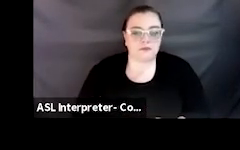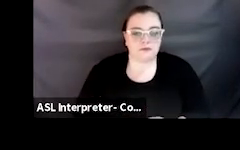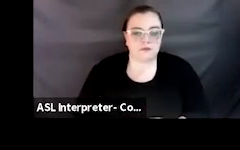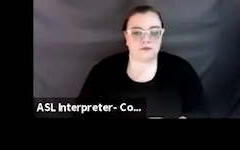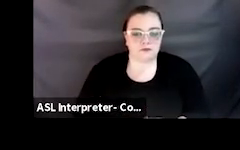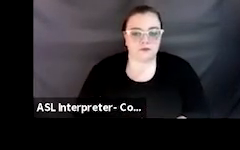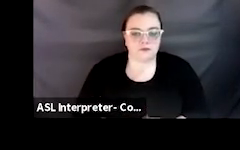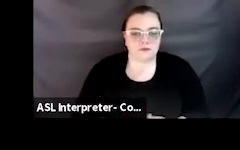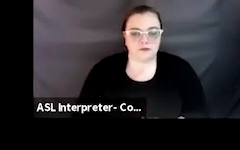Heidi Rosofsky: Next.